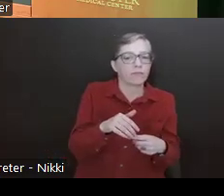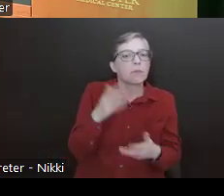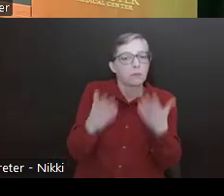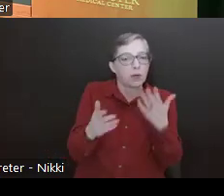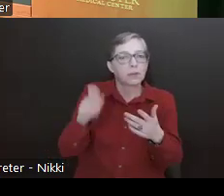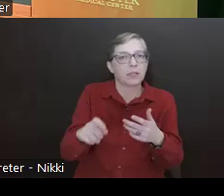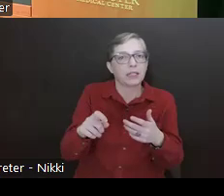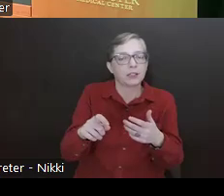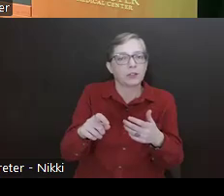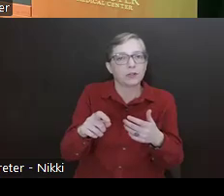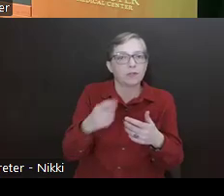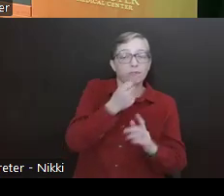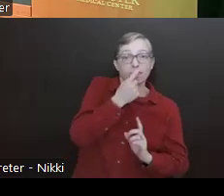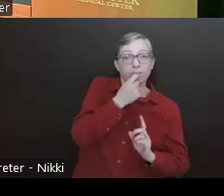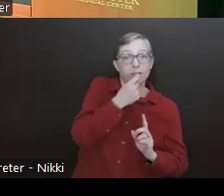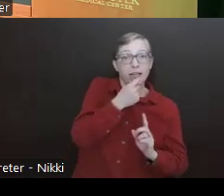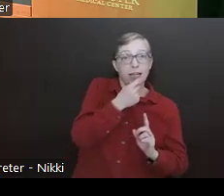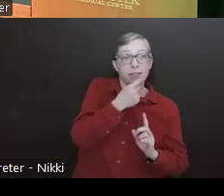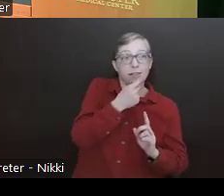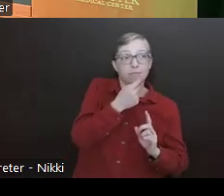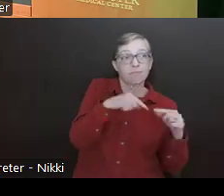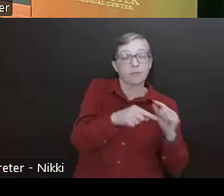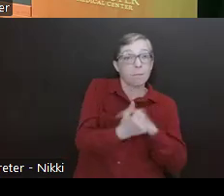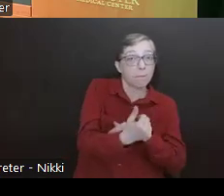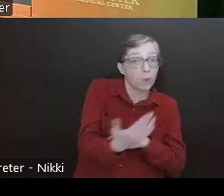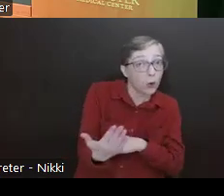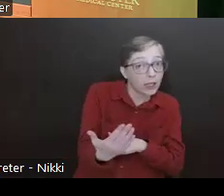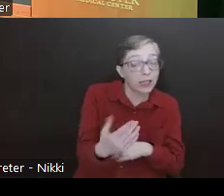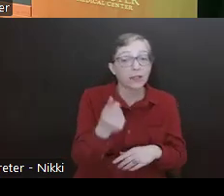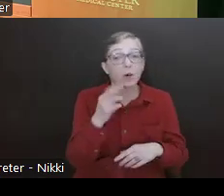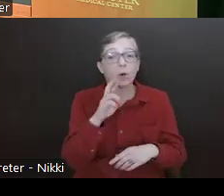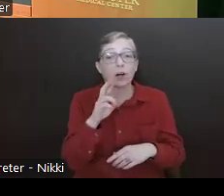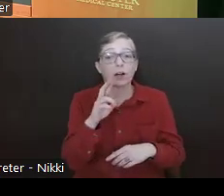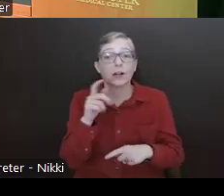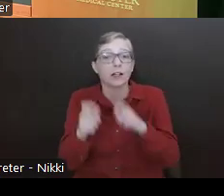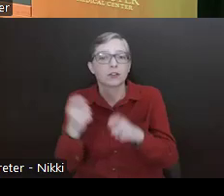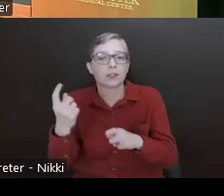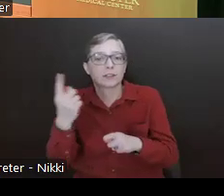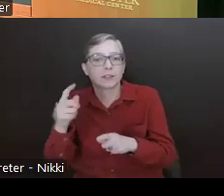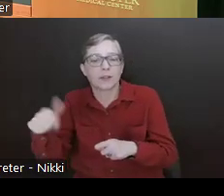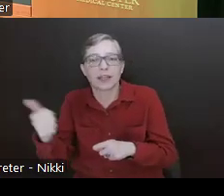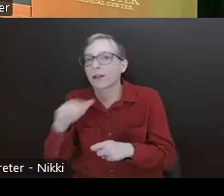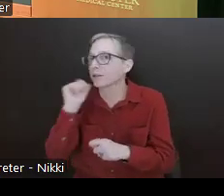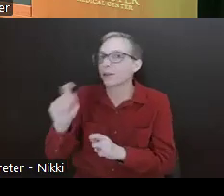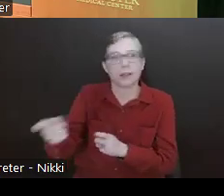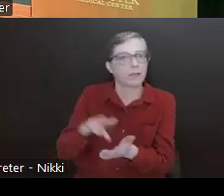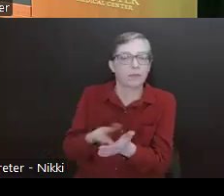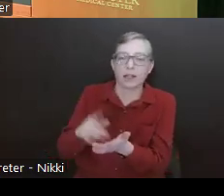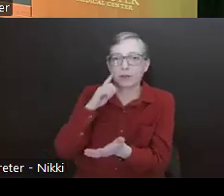um or to you know think you know work with them to to try to think about how to cope with with that